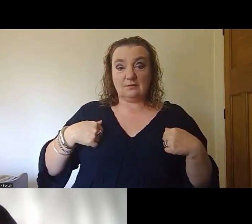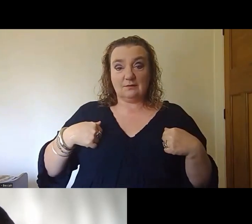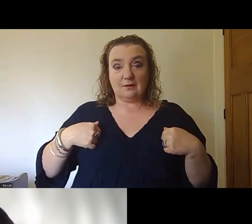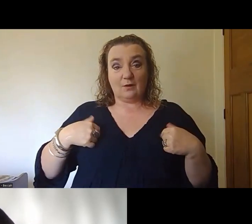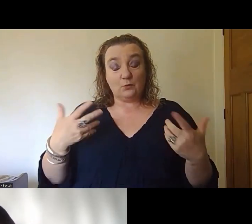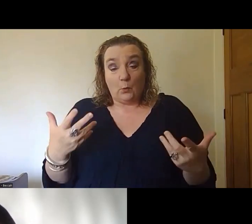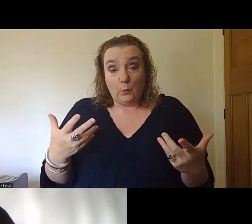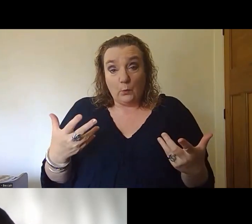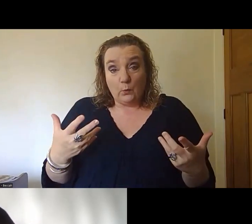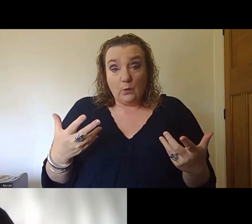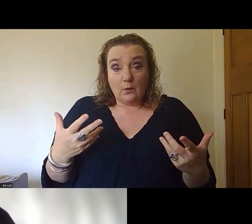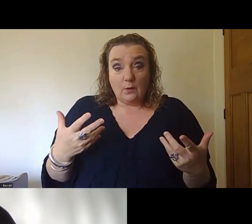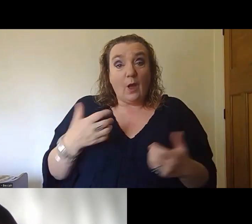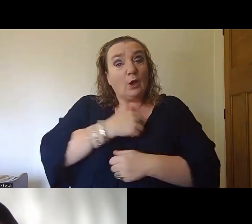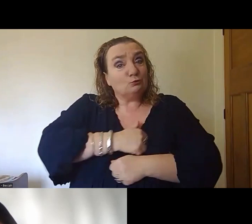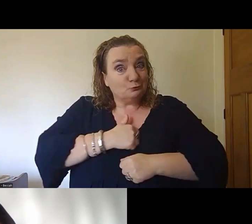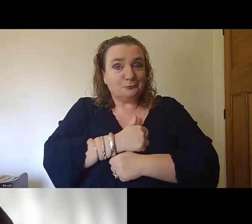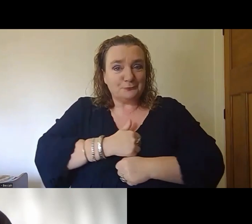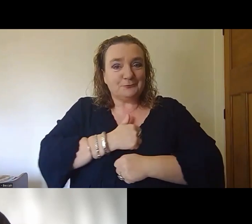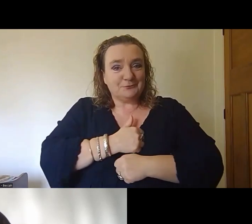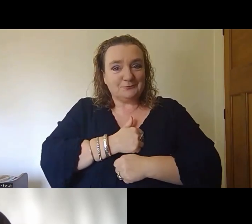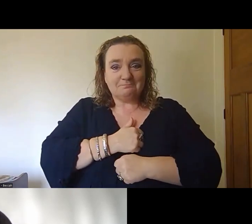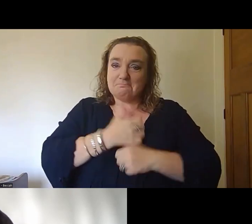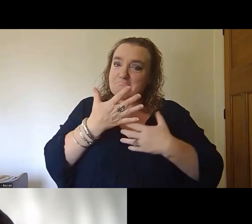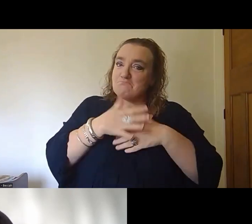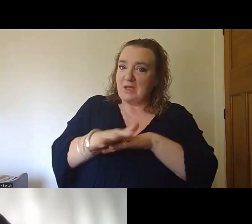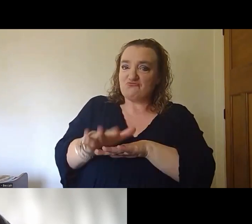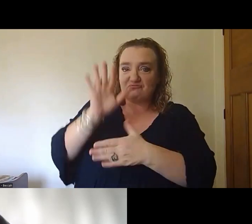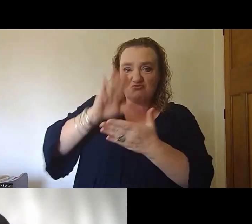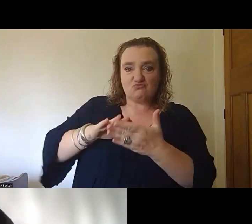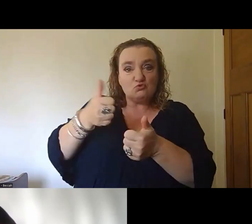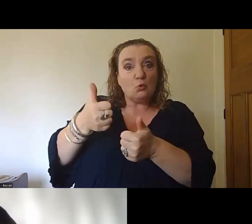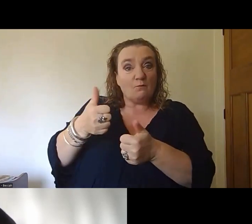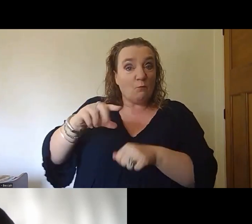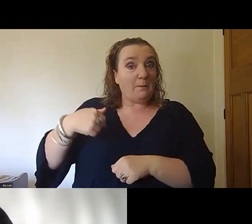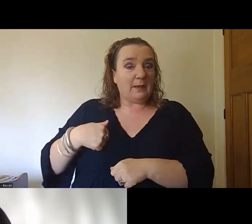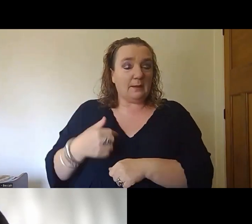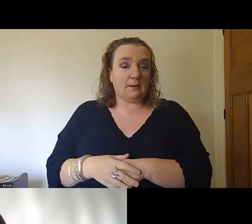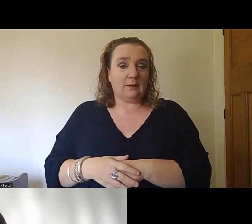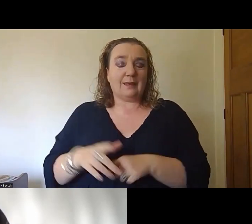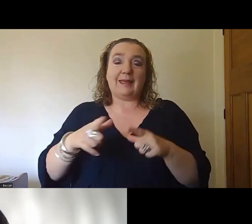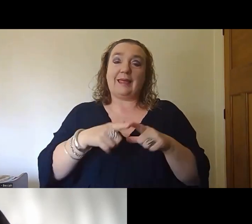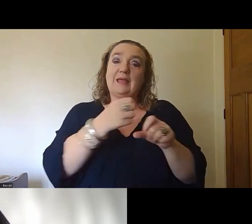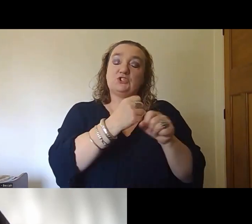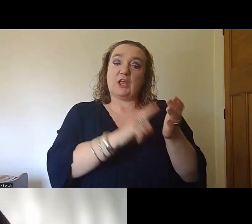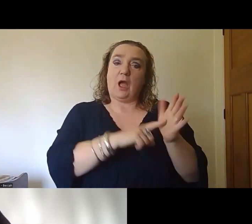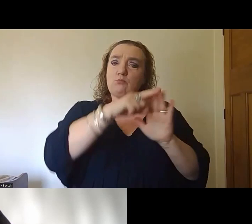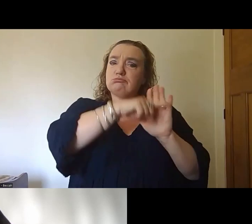So yeah, I enjoyed the whole mainstream experience. The EGL principles weren't really something